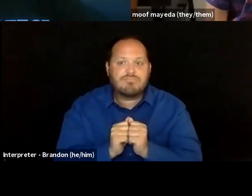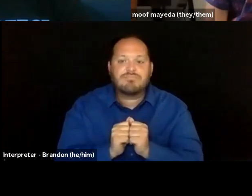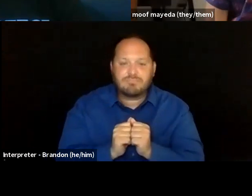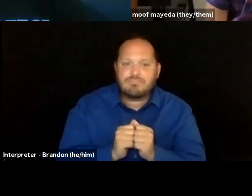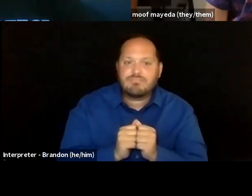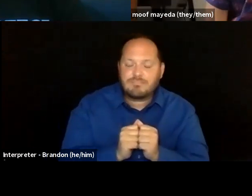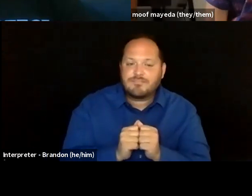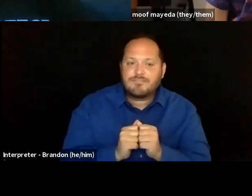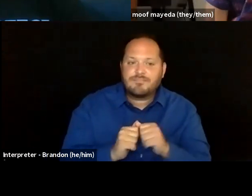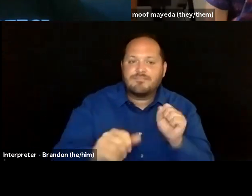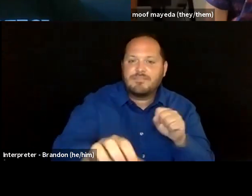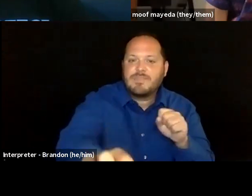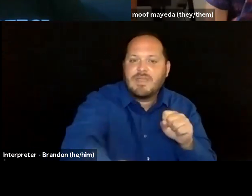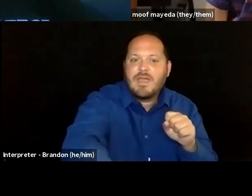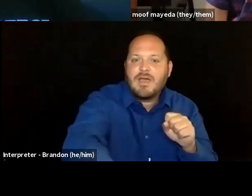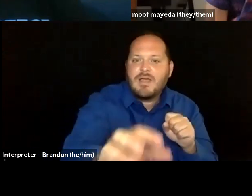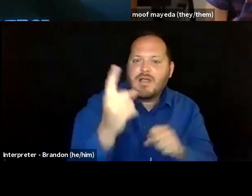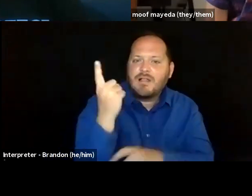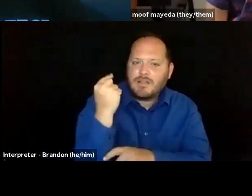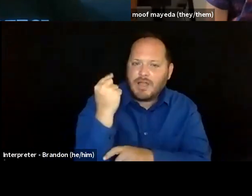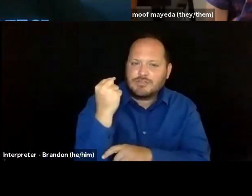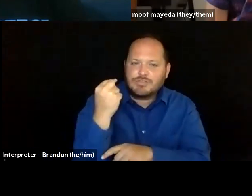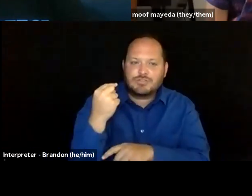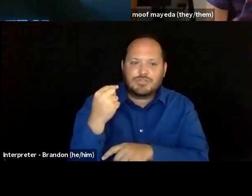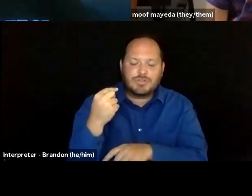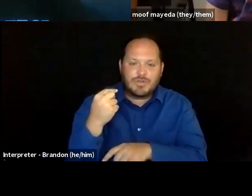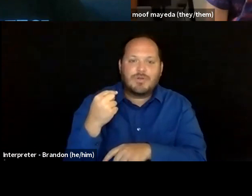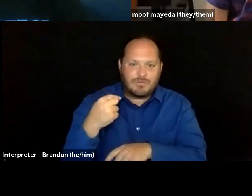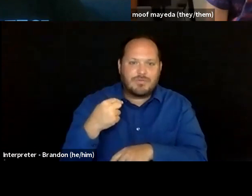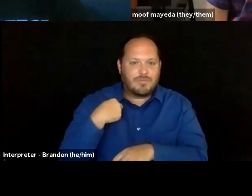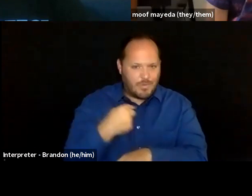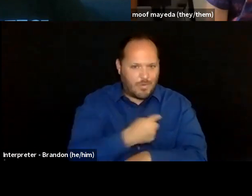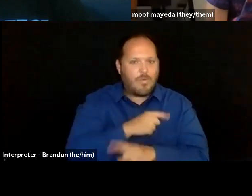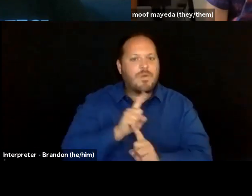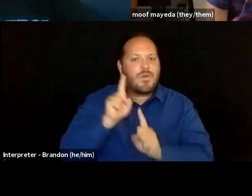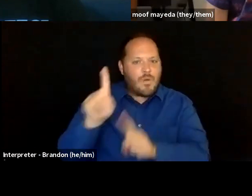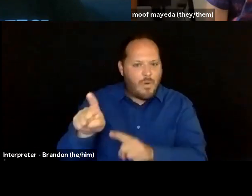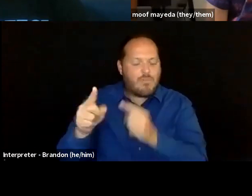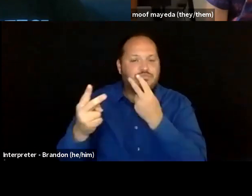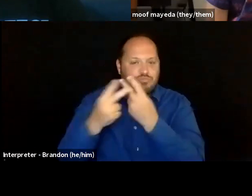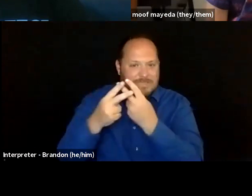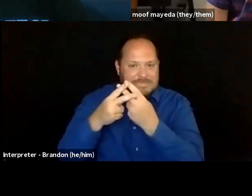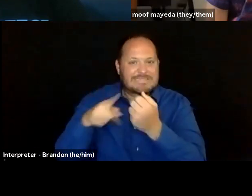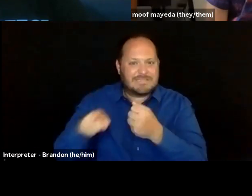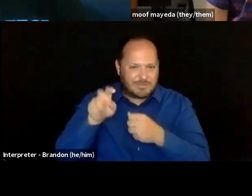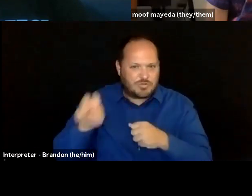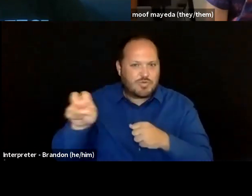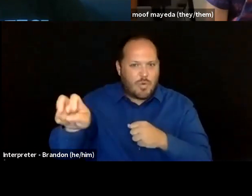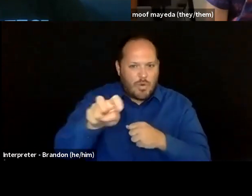So I know that as I start working deeper with the Department of Corrections, along with other BRO staff, hopefully